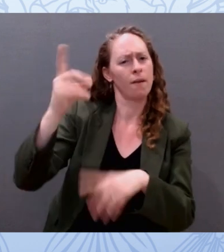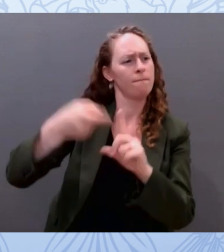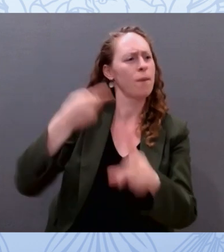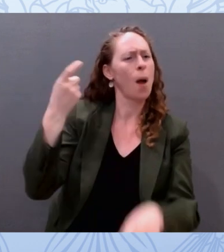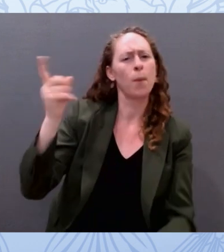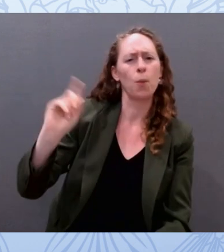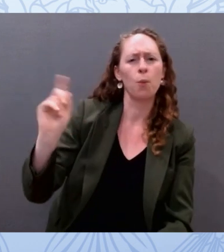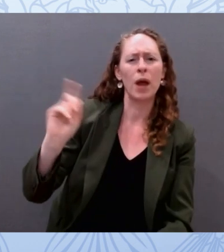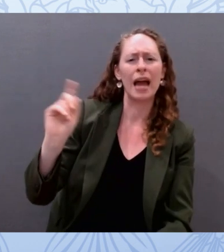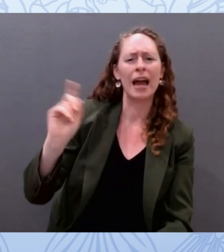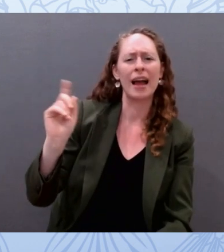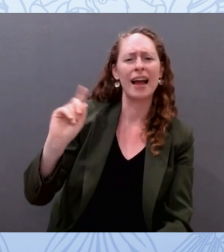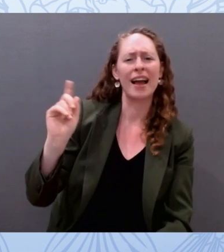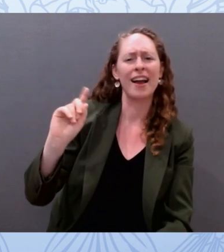The First Lady: That's the girl with the fingernails.